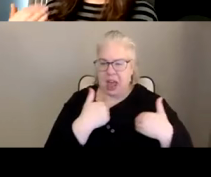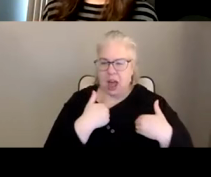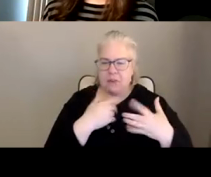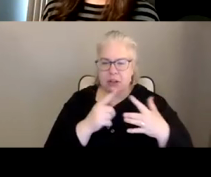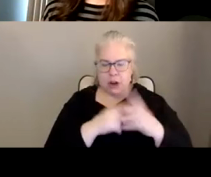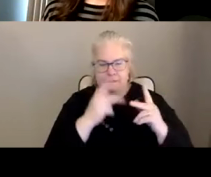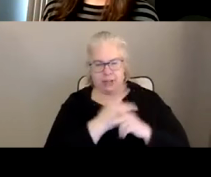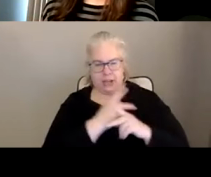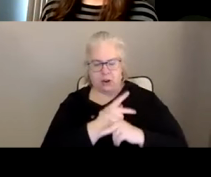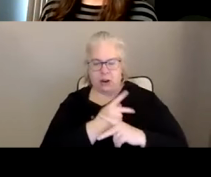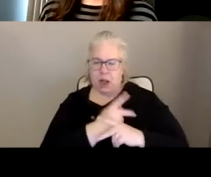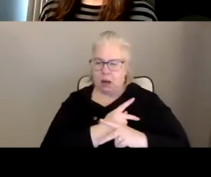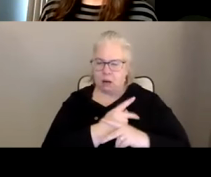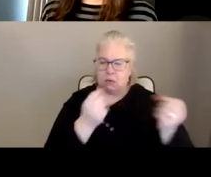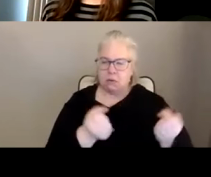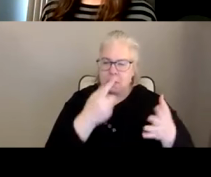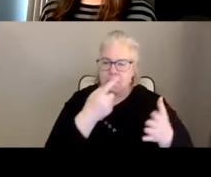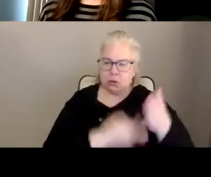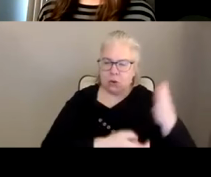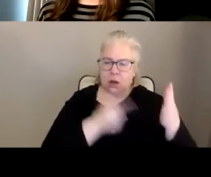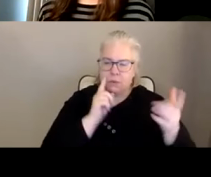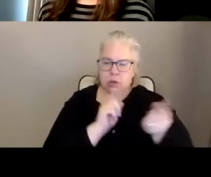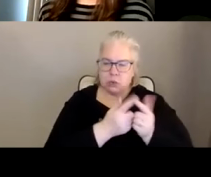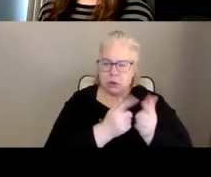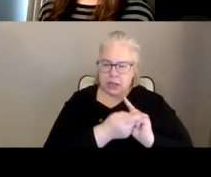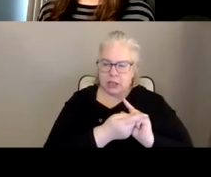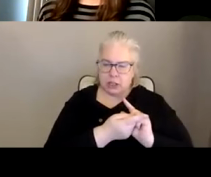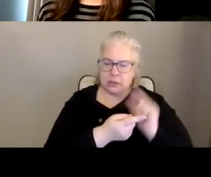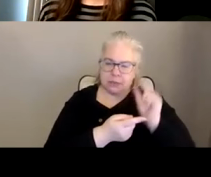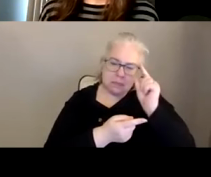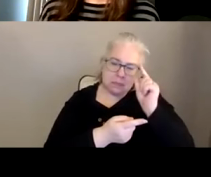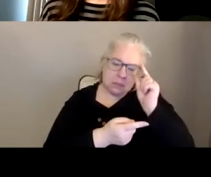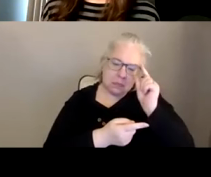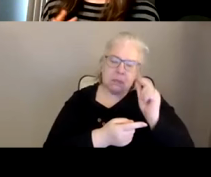and have a pretty good idea exactly what would go into completing those projects.